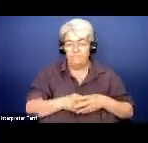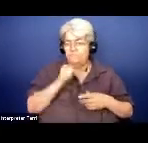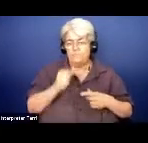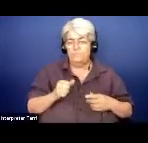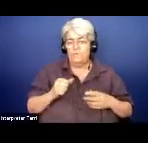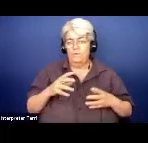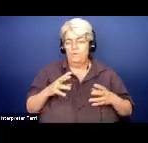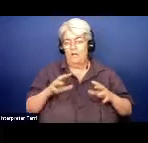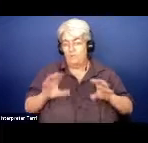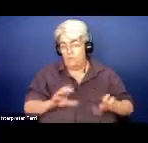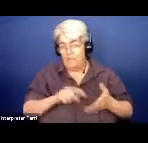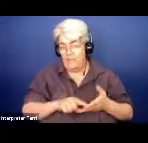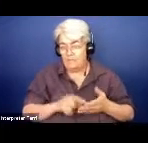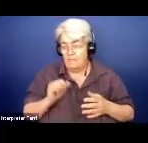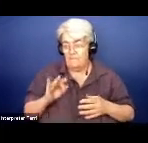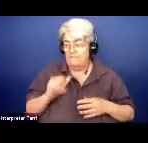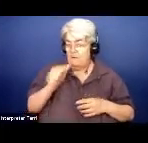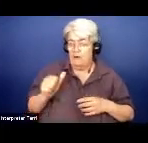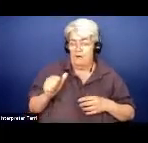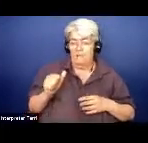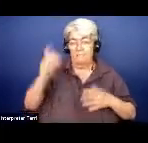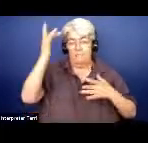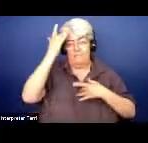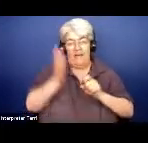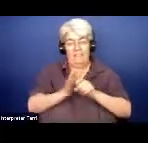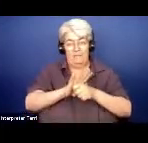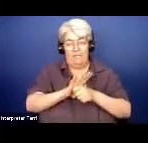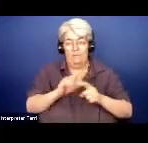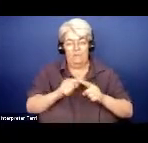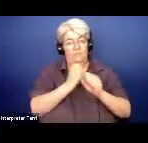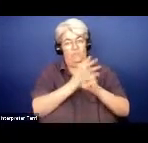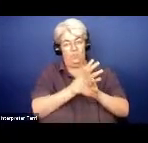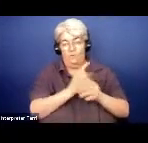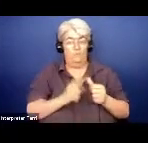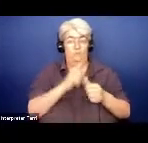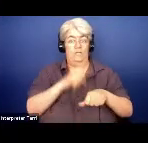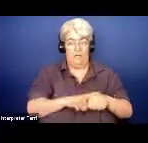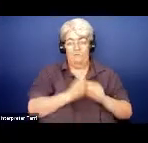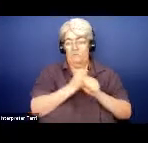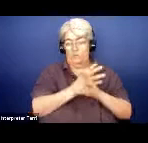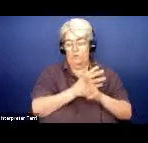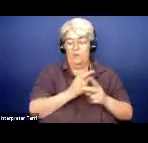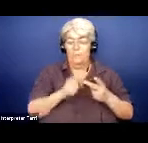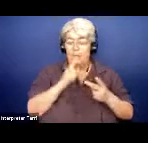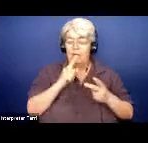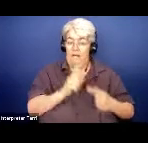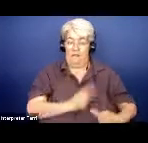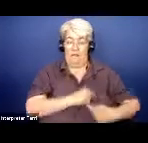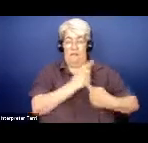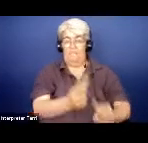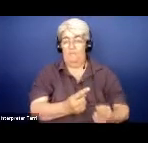pandemic to have such virtual sessions. The time that we've been able to spend and the